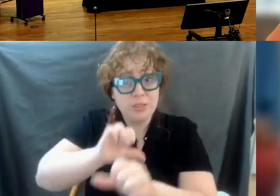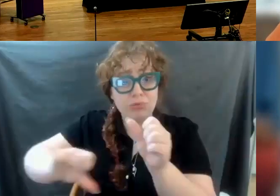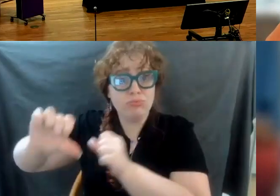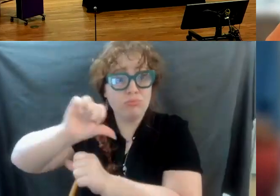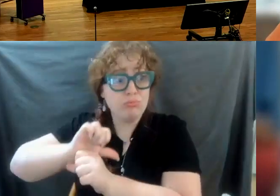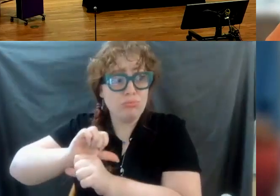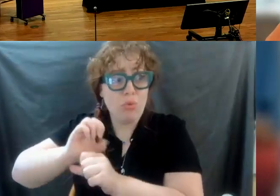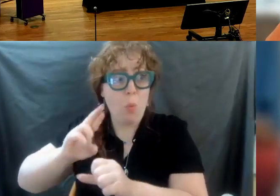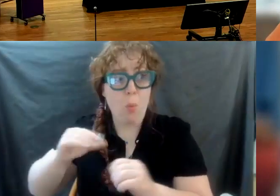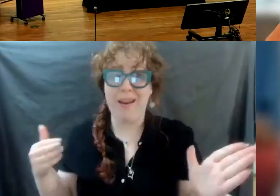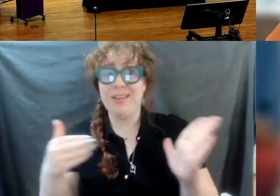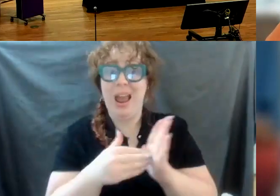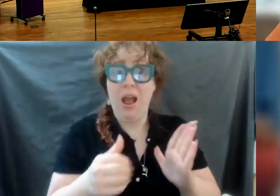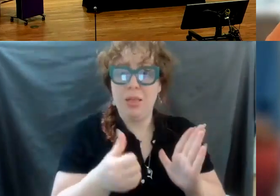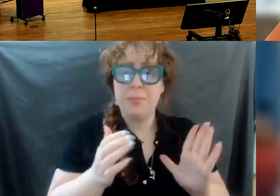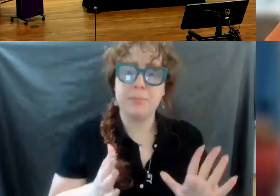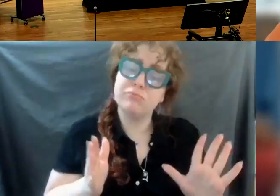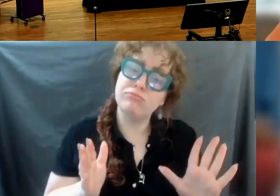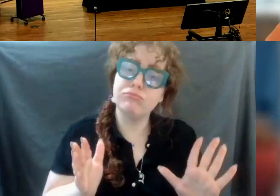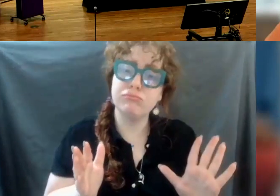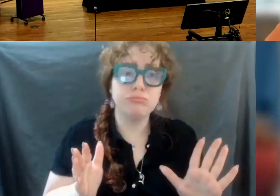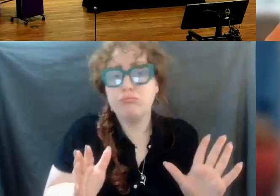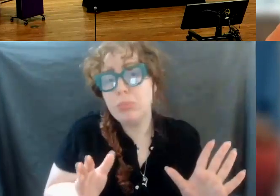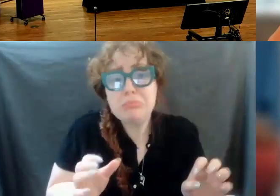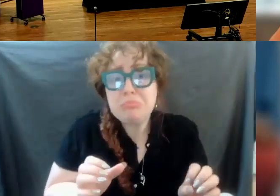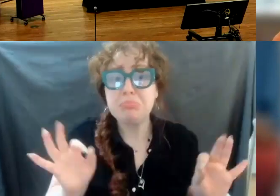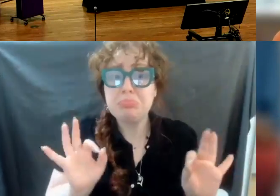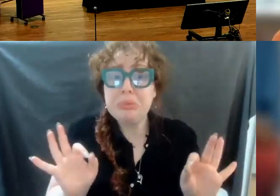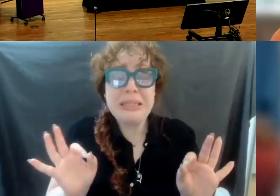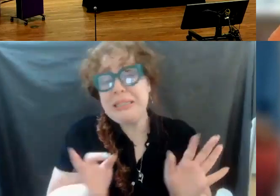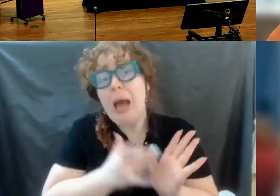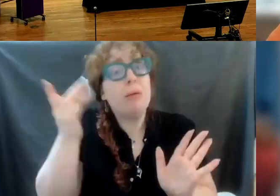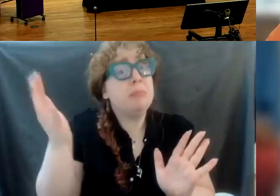And it's not something that happens on a daily basis because communities